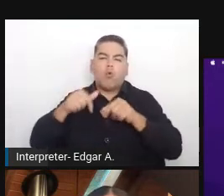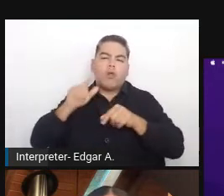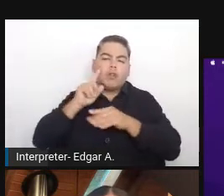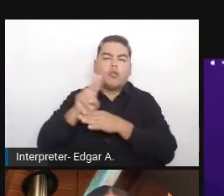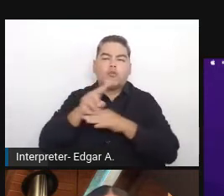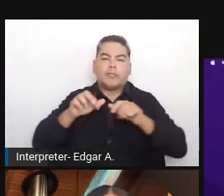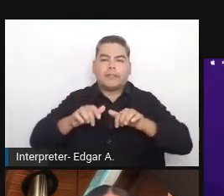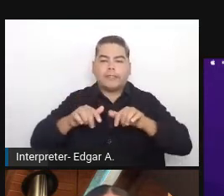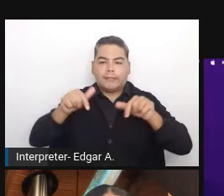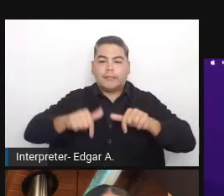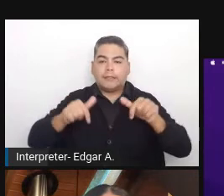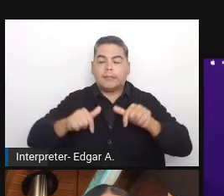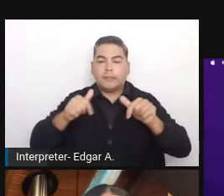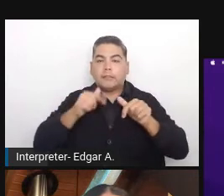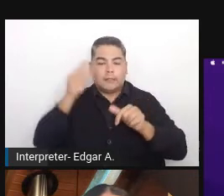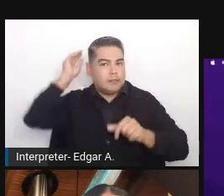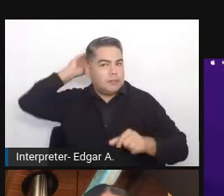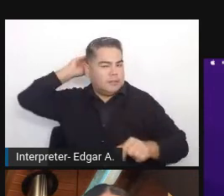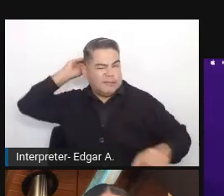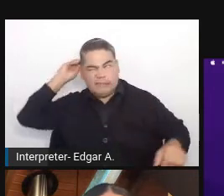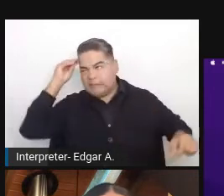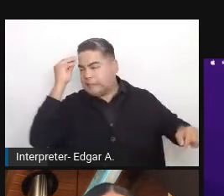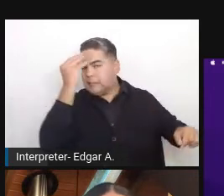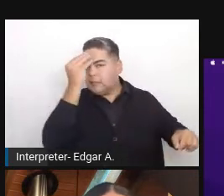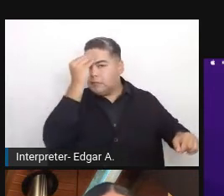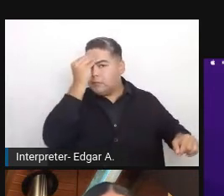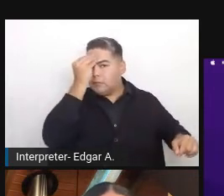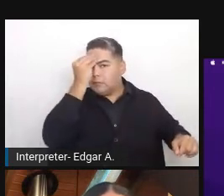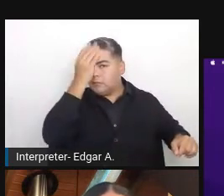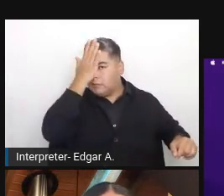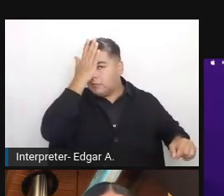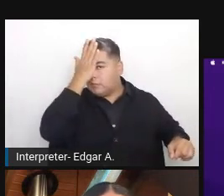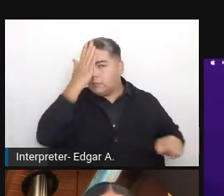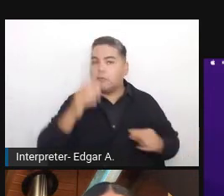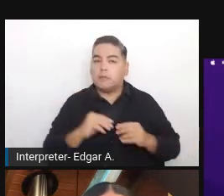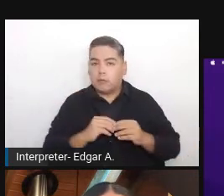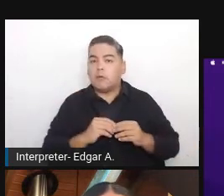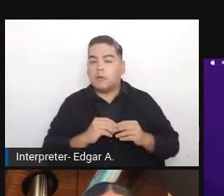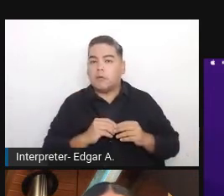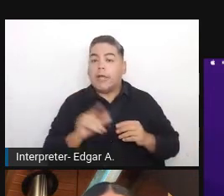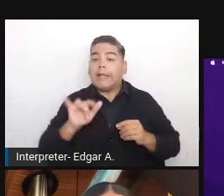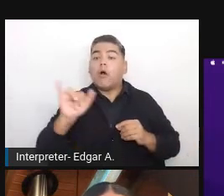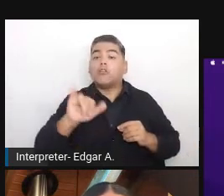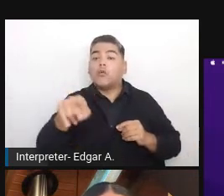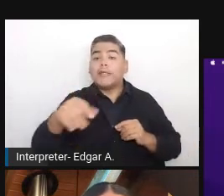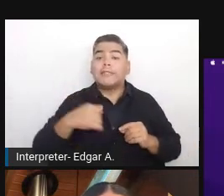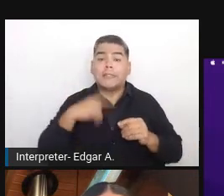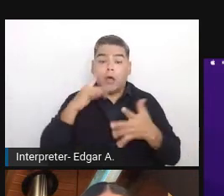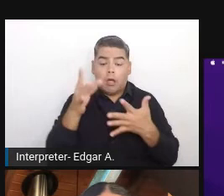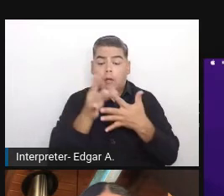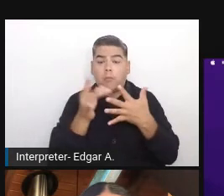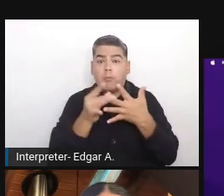Then the later debate about, should I use multi-select versus a checkbox or an autocomplete.